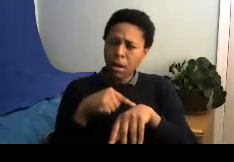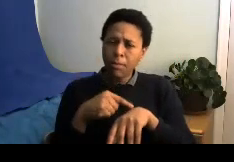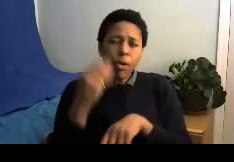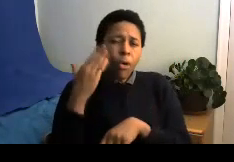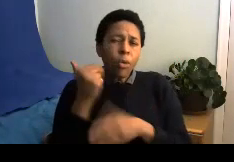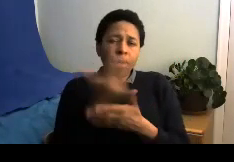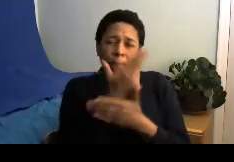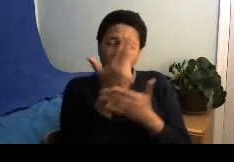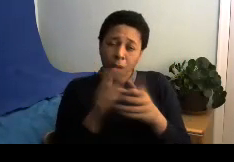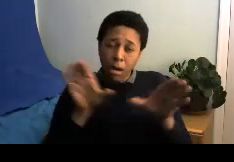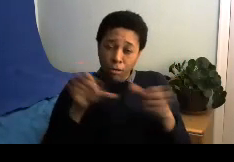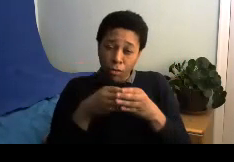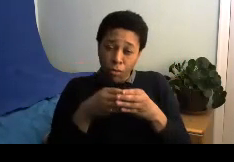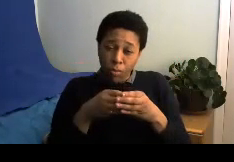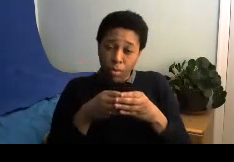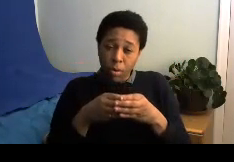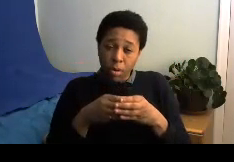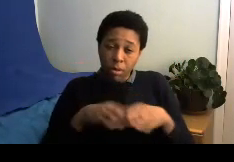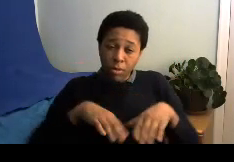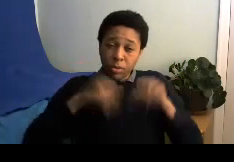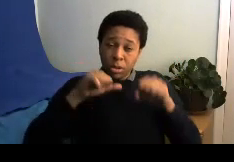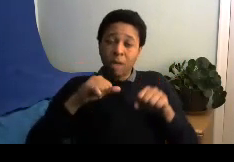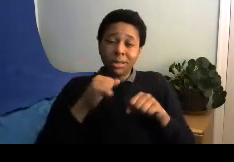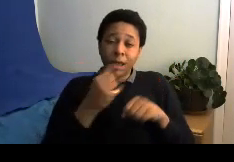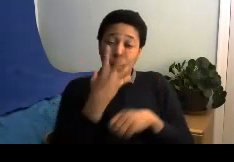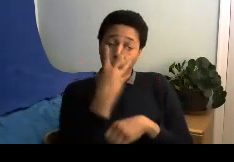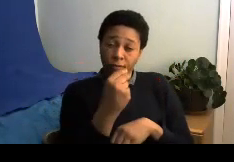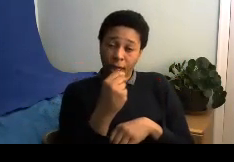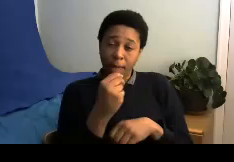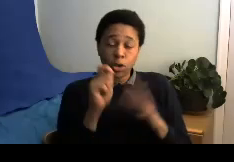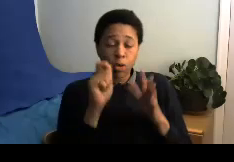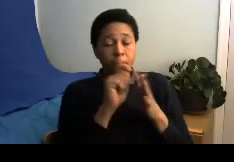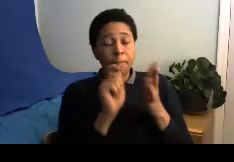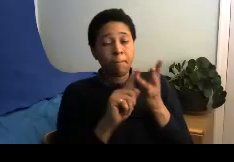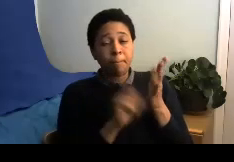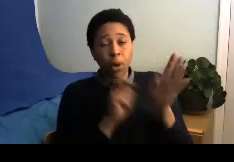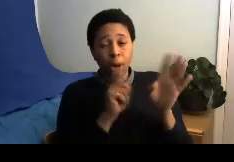founded at Wolverhampton Polytechnic, you know, writers,